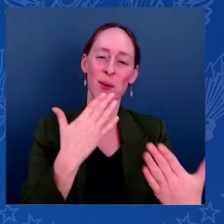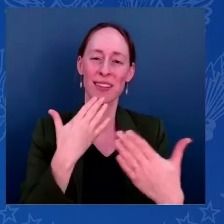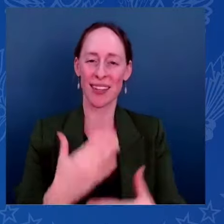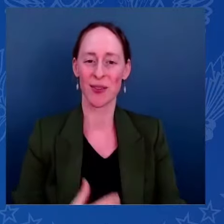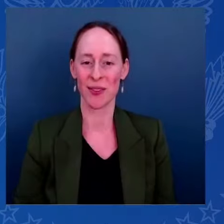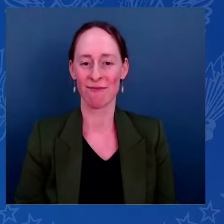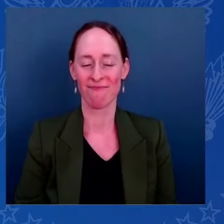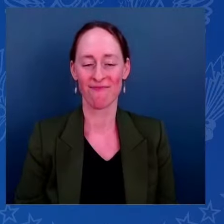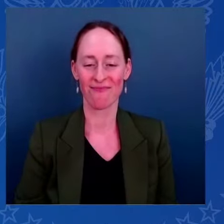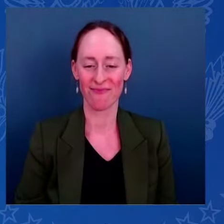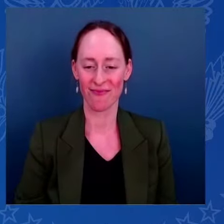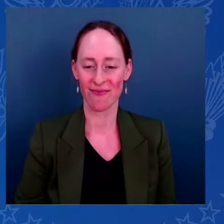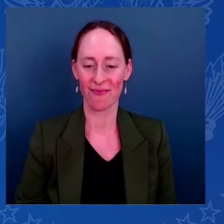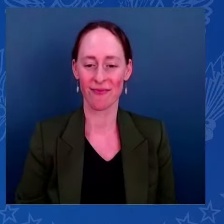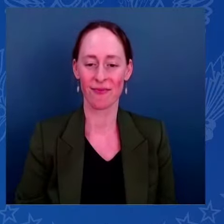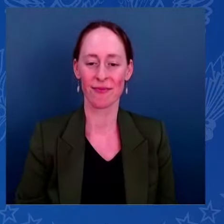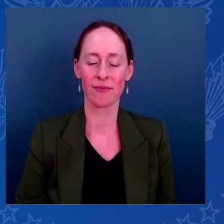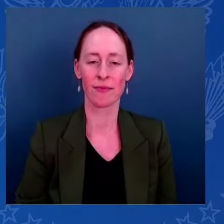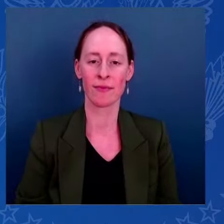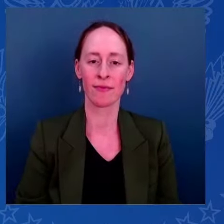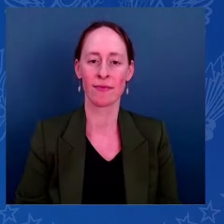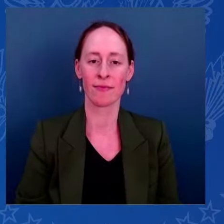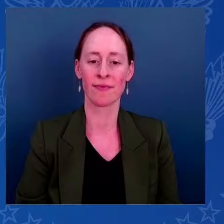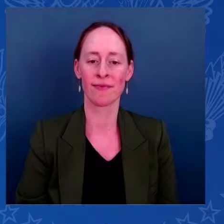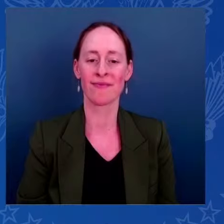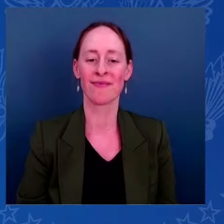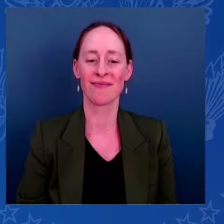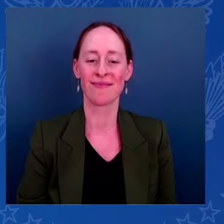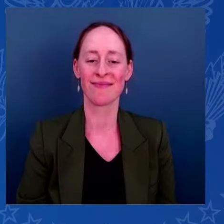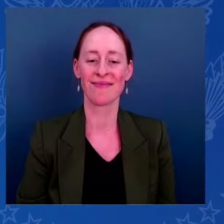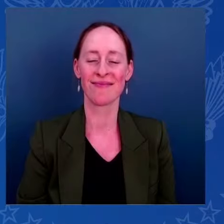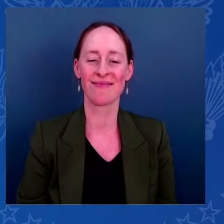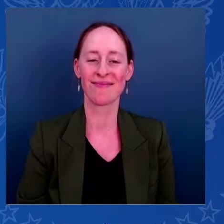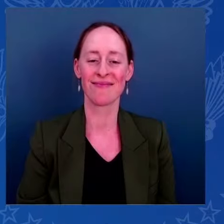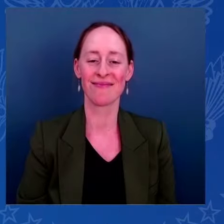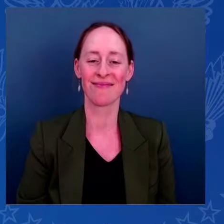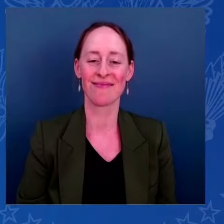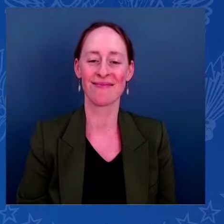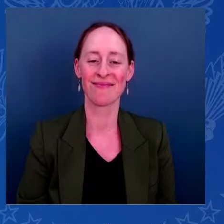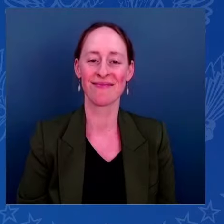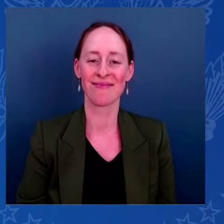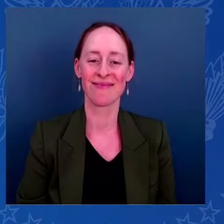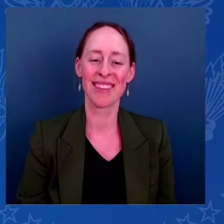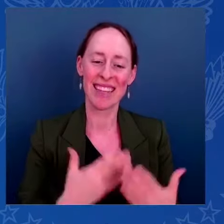Thank you. Please. Thank you very much.